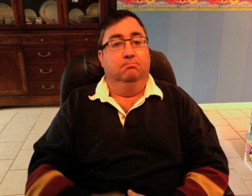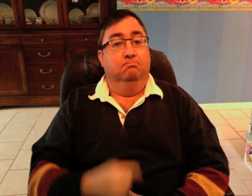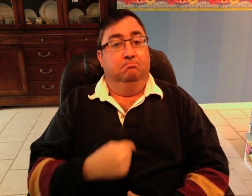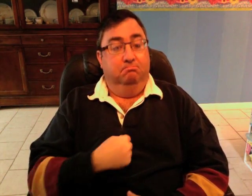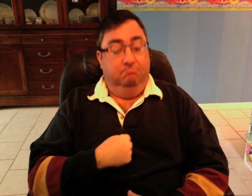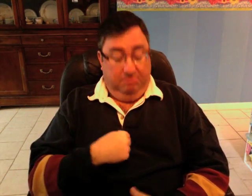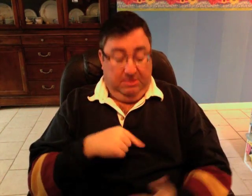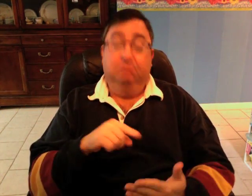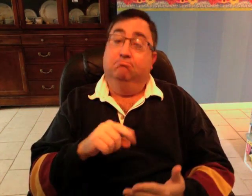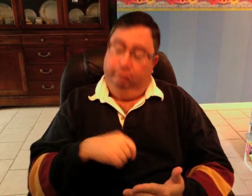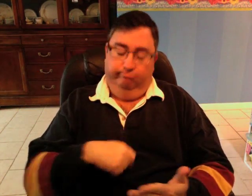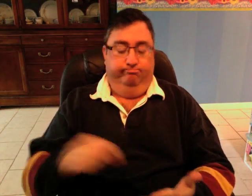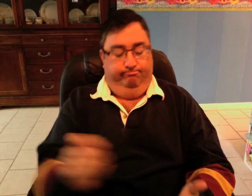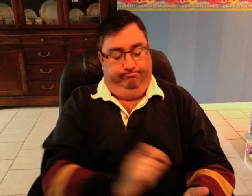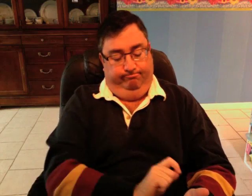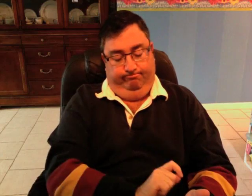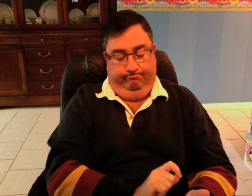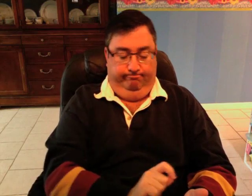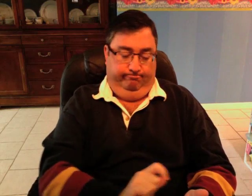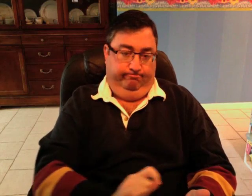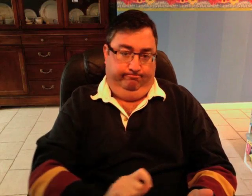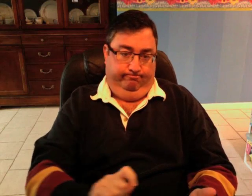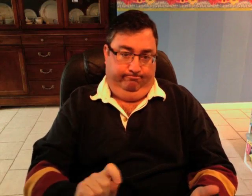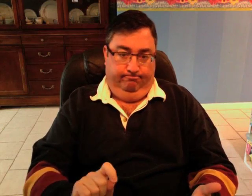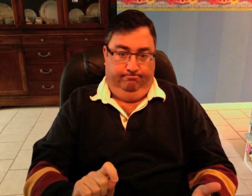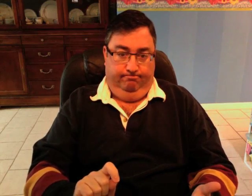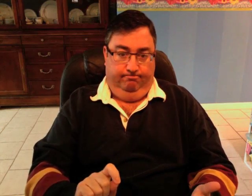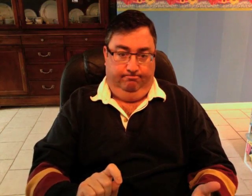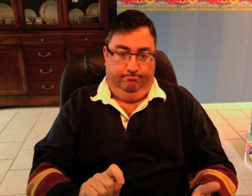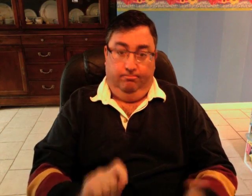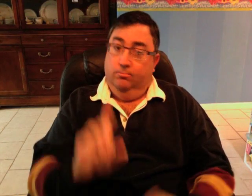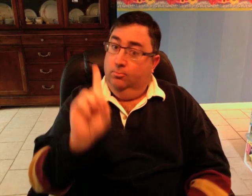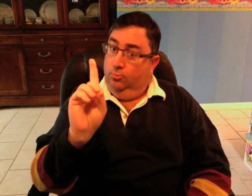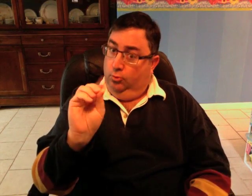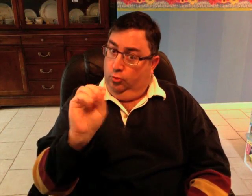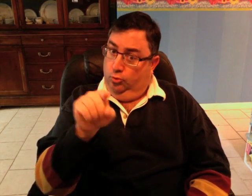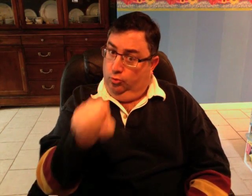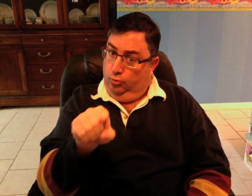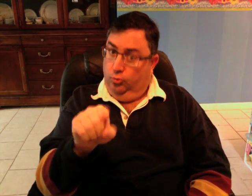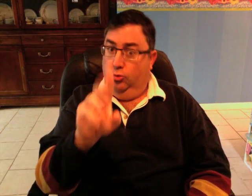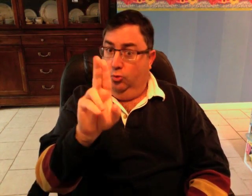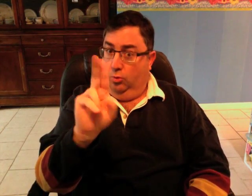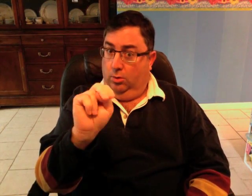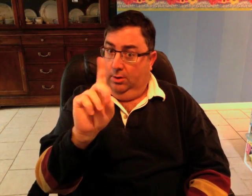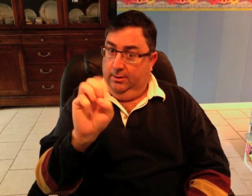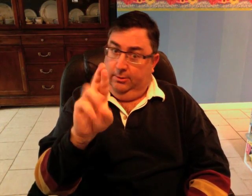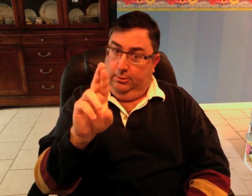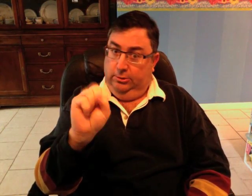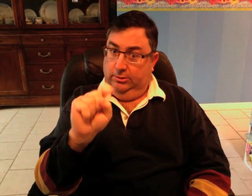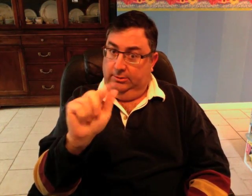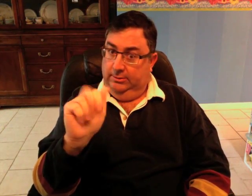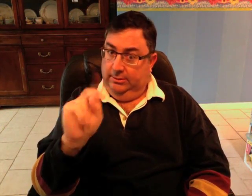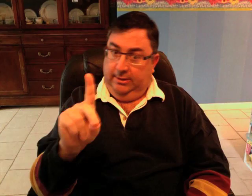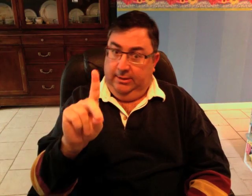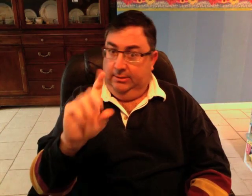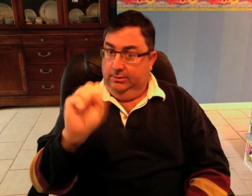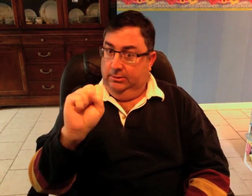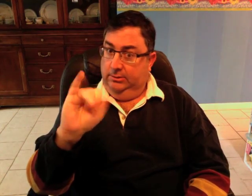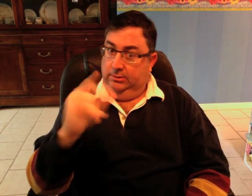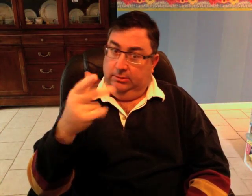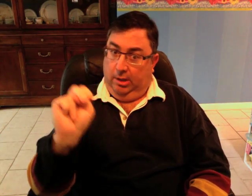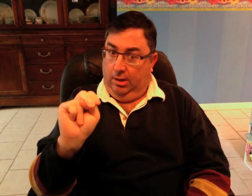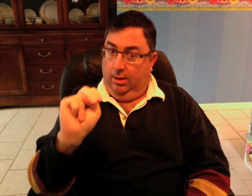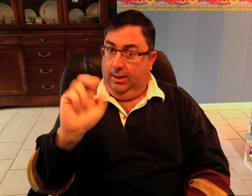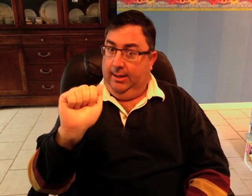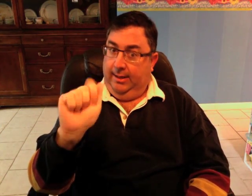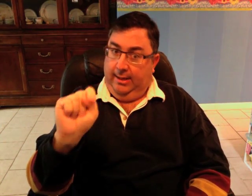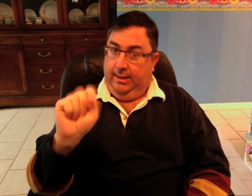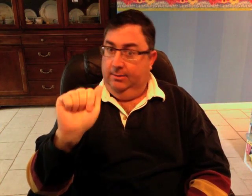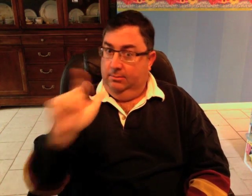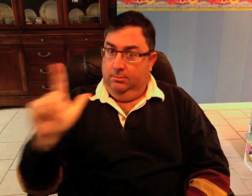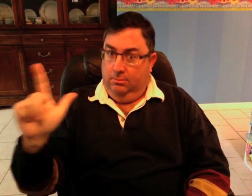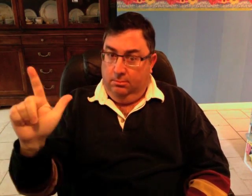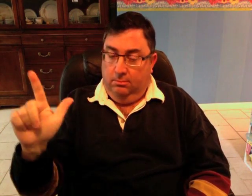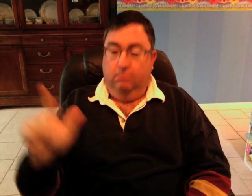So I wrote back, "Do you understand sign at all?"